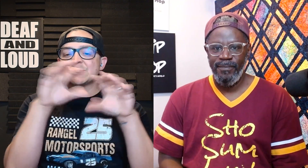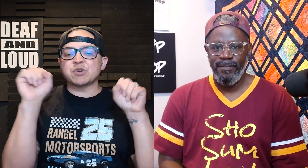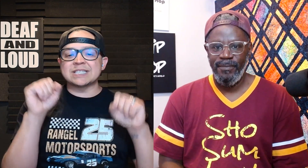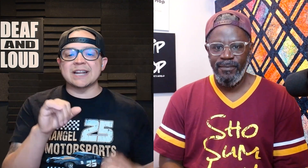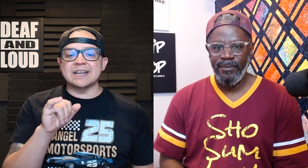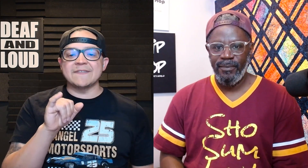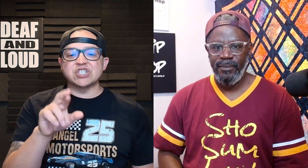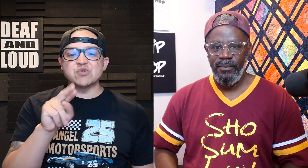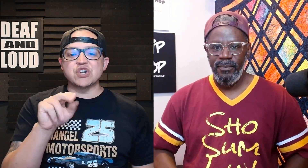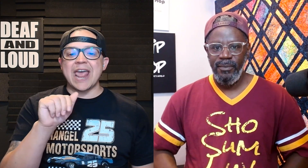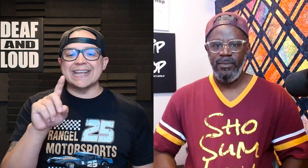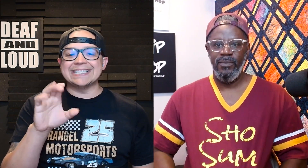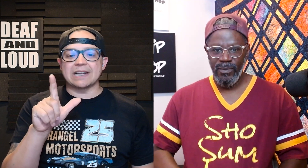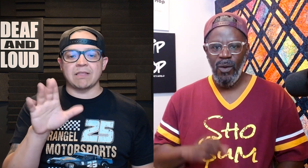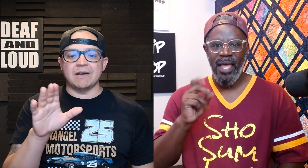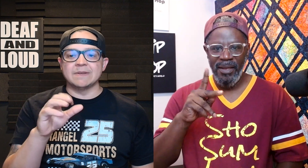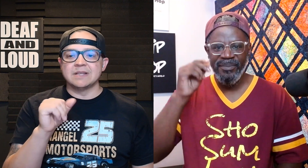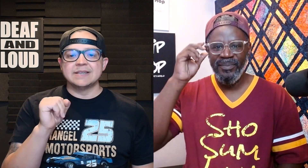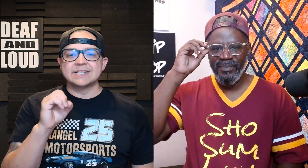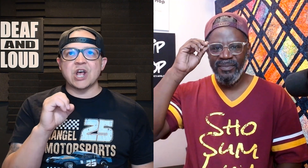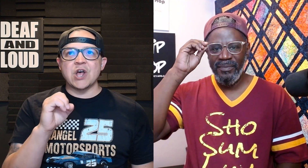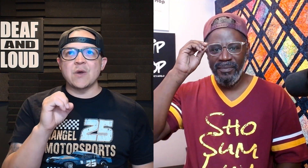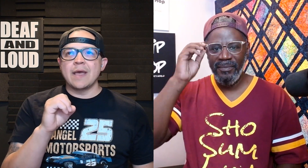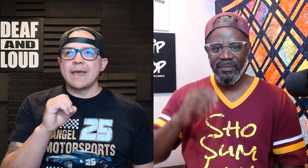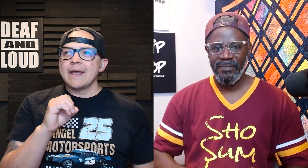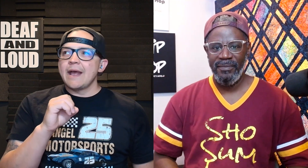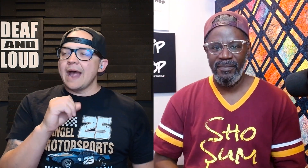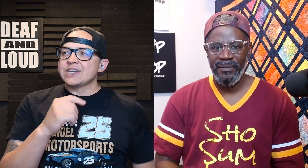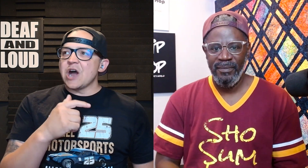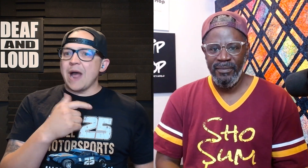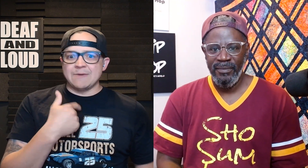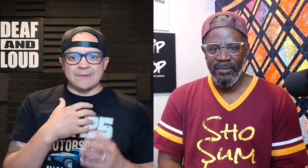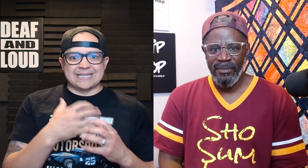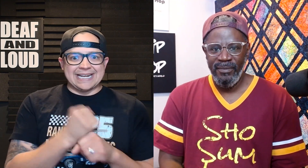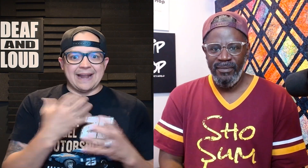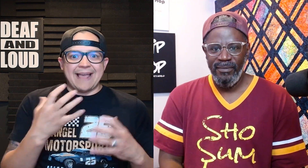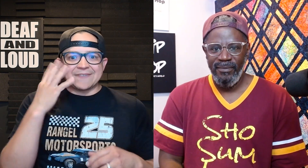I was president of the Jr. NAD club. So, you know, I was getting a lot of